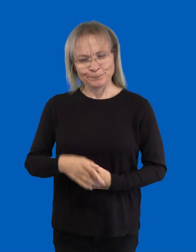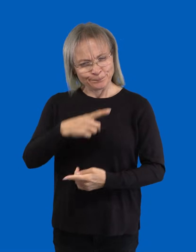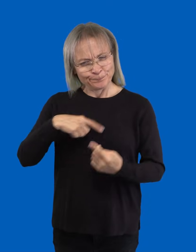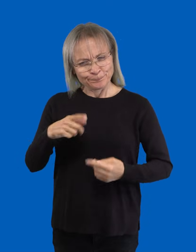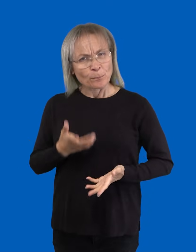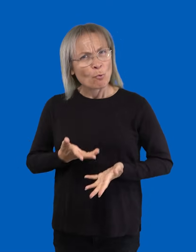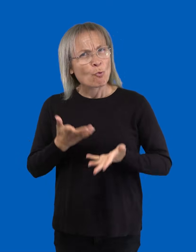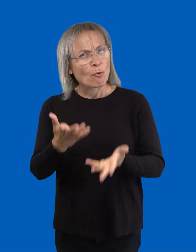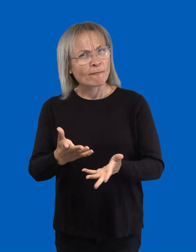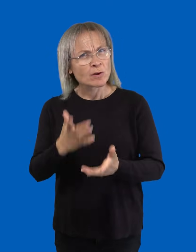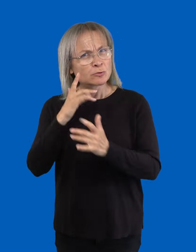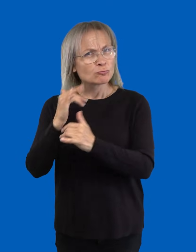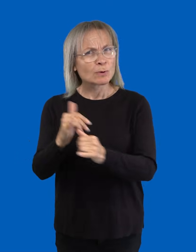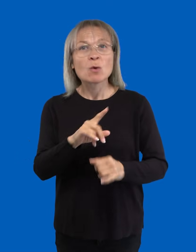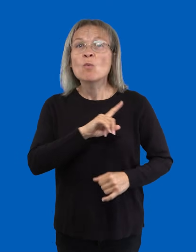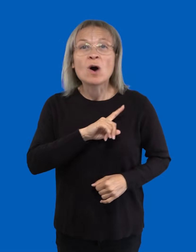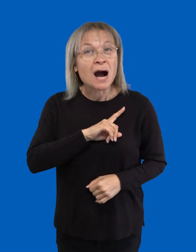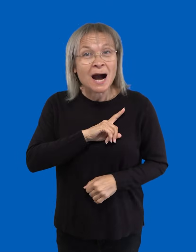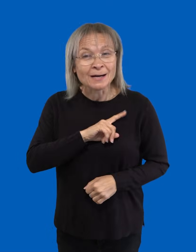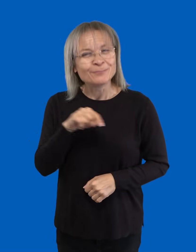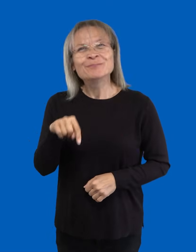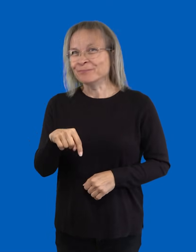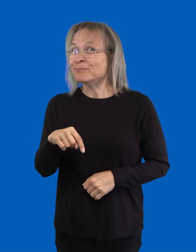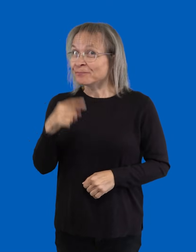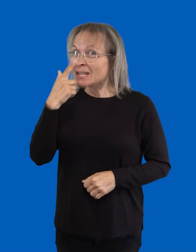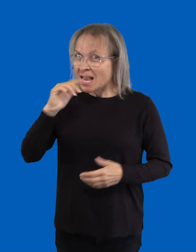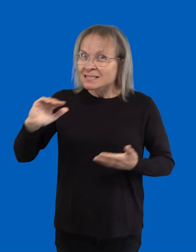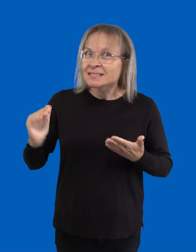We offer screening because it can save lives from breast cancer.